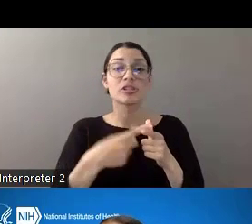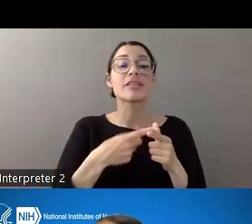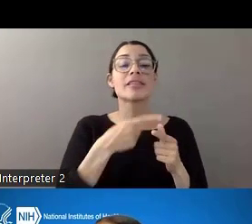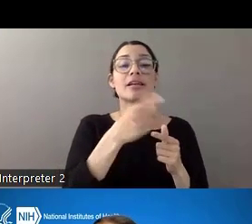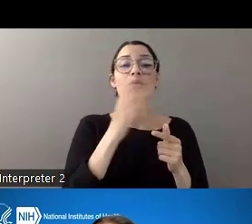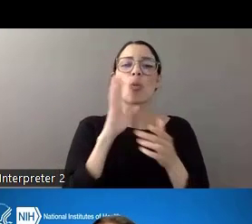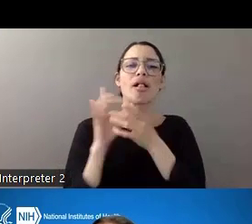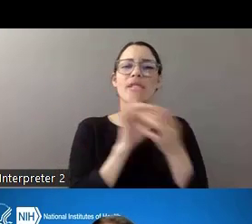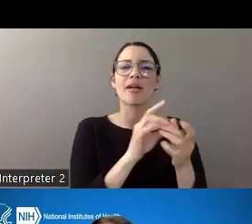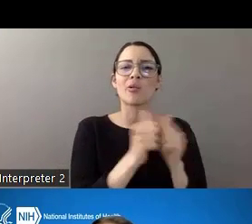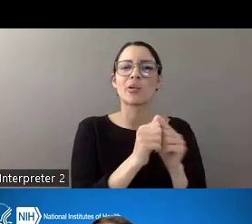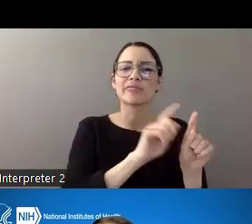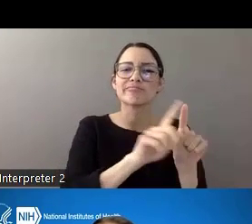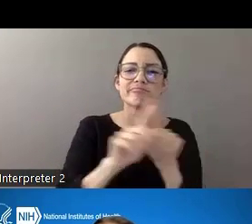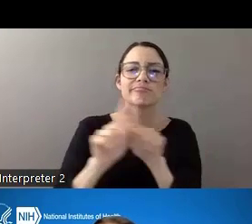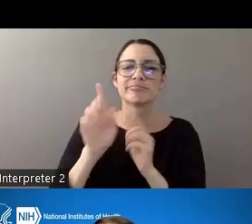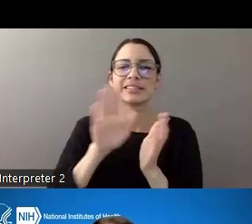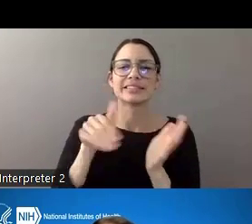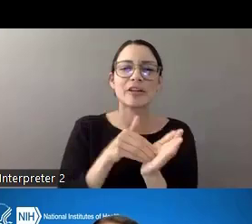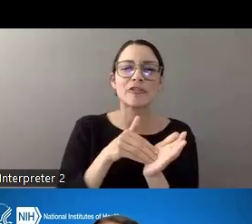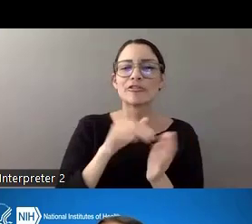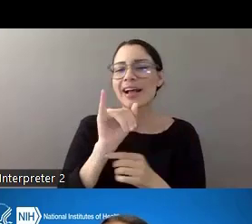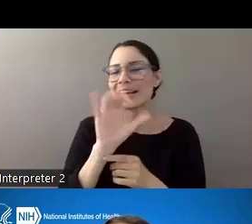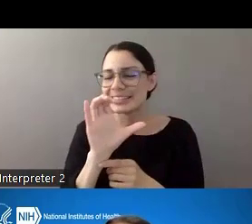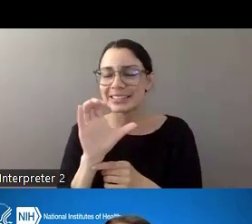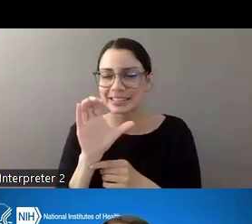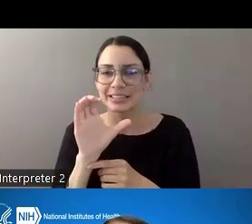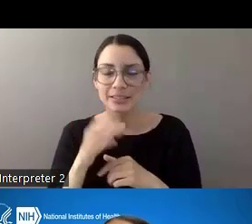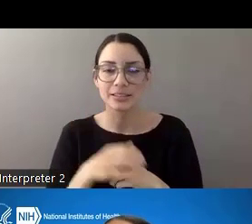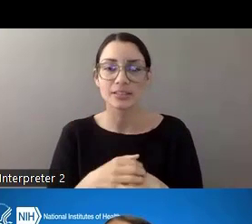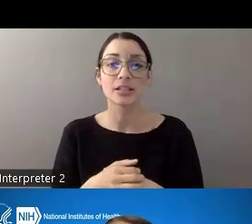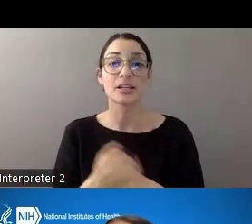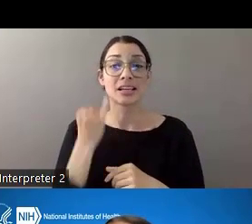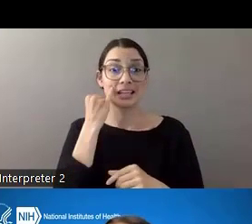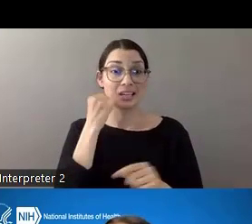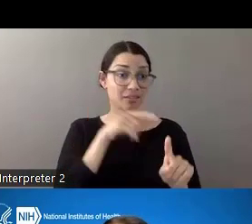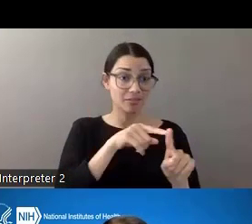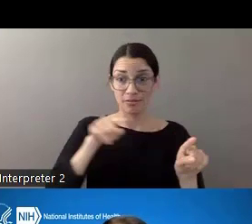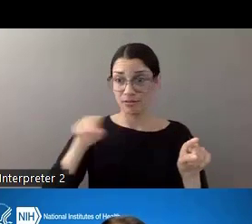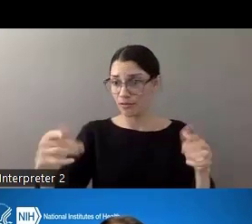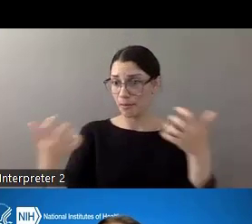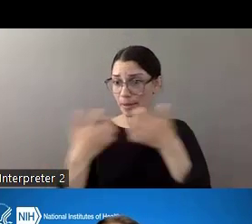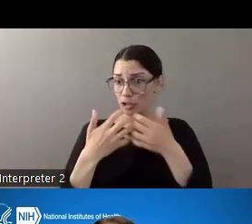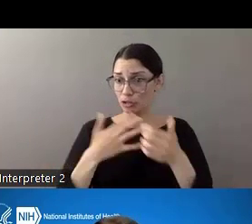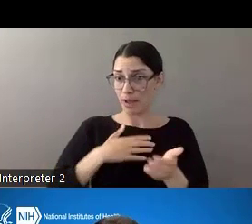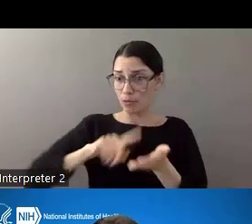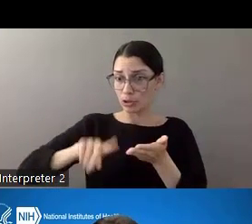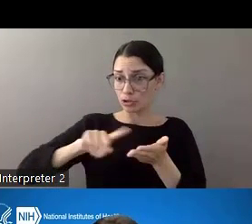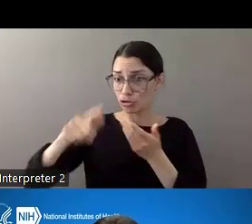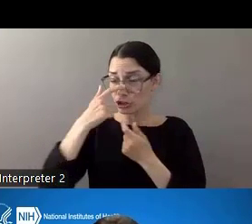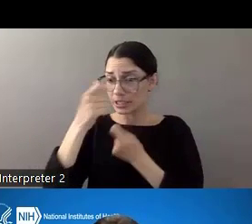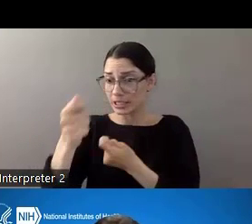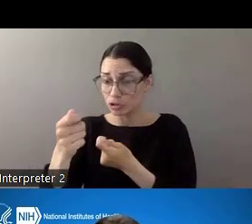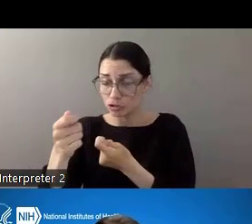Does the Institute or Center that - or Centers - that match my research interest actually participate in the NOFO?